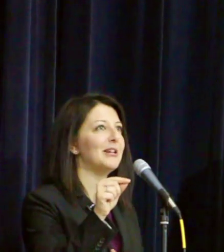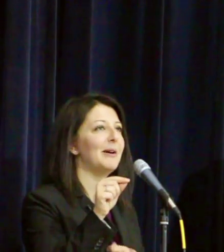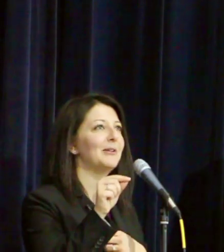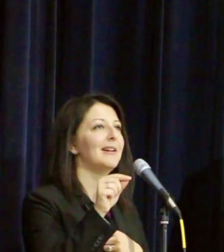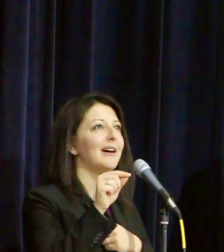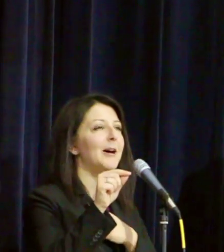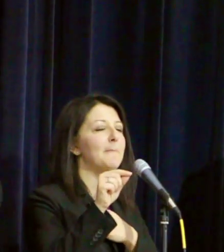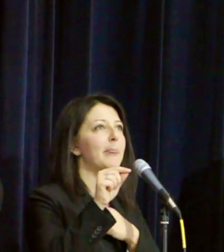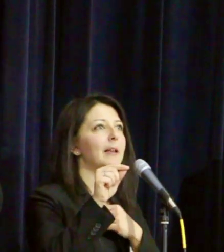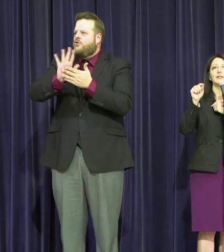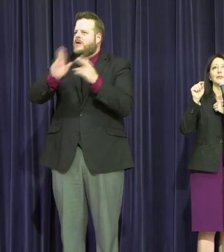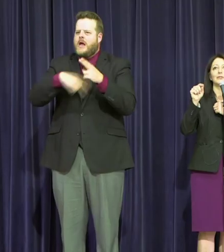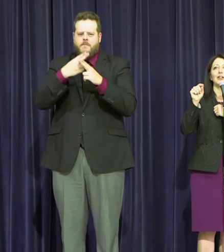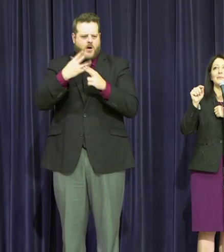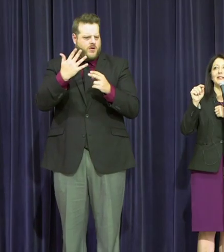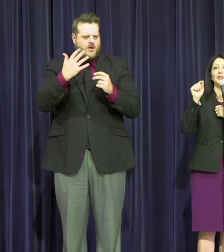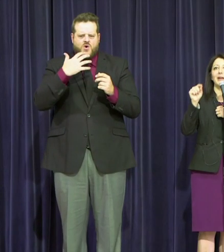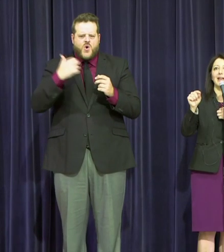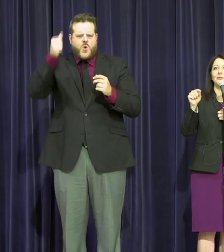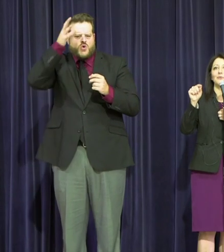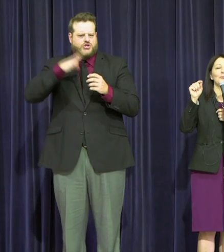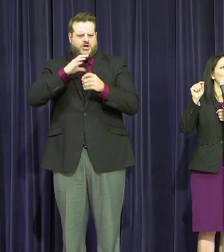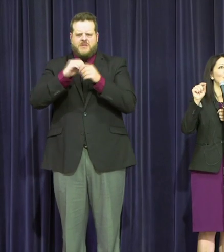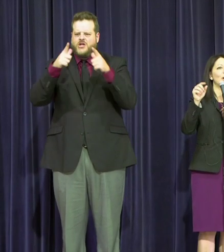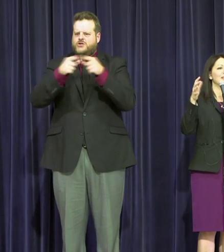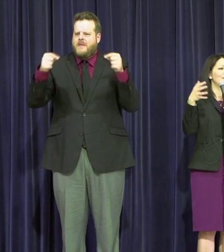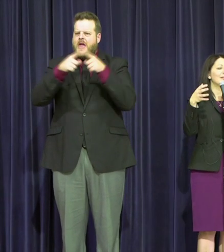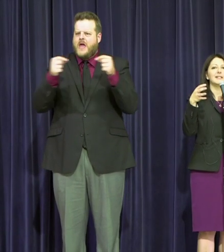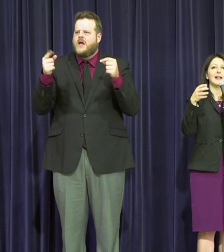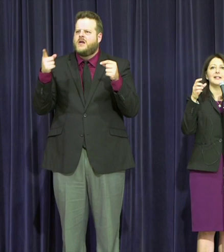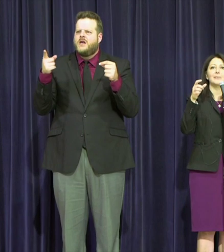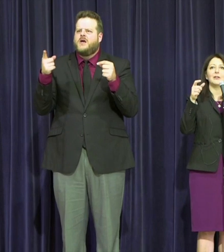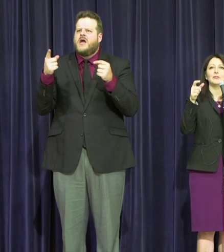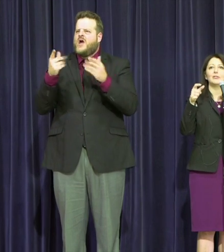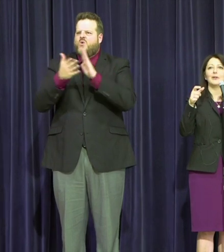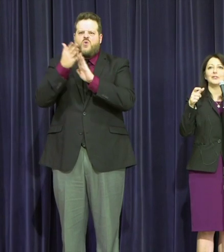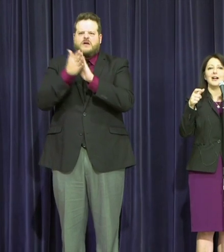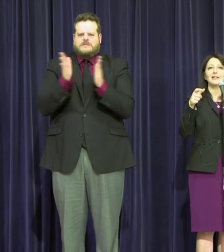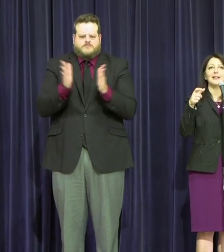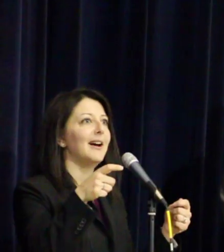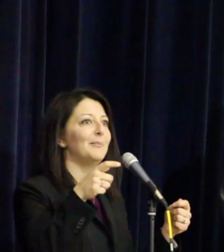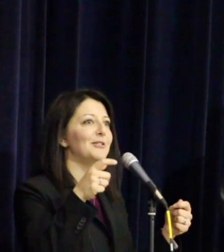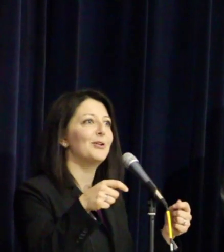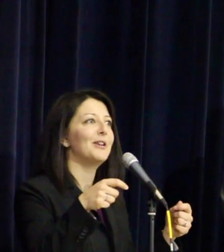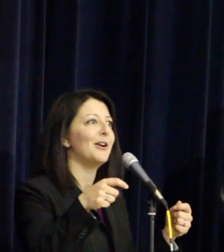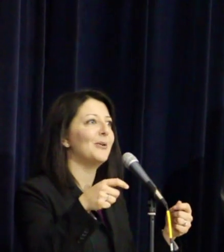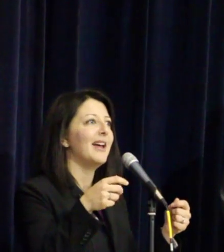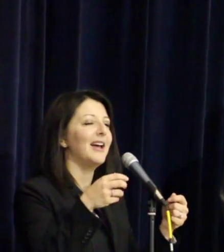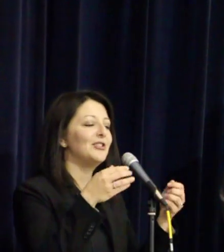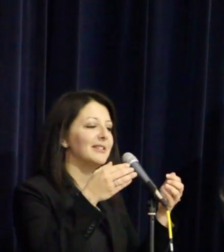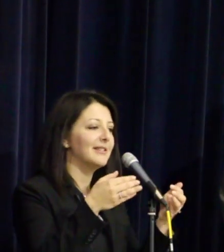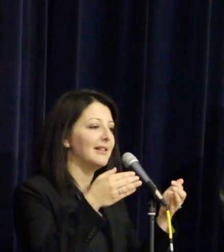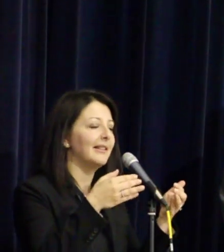You should watch this documentary about this older gentleman in Japan who runs a very tiny, small sushi restaurant in Tokyo.